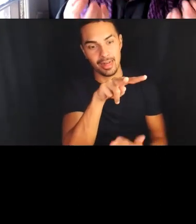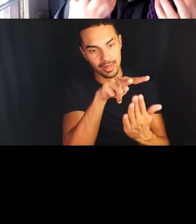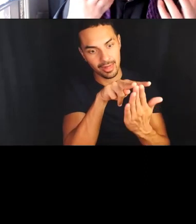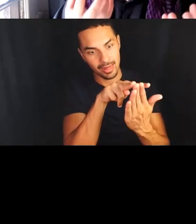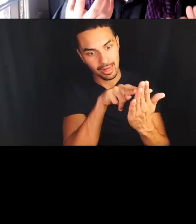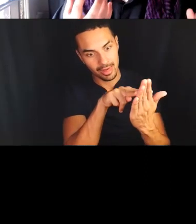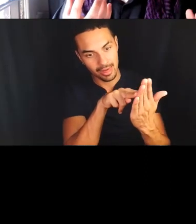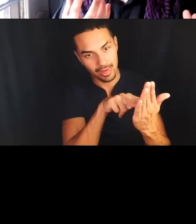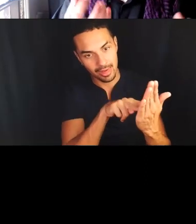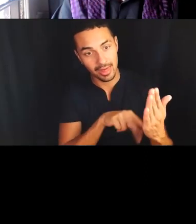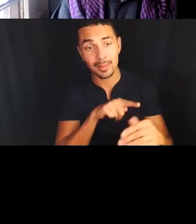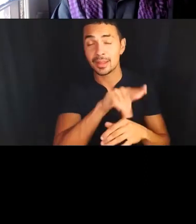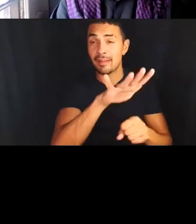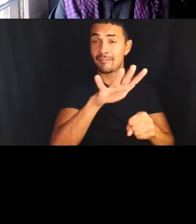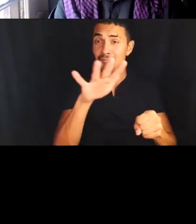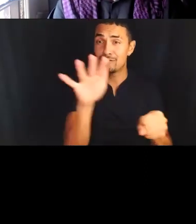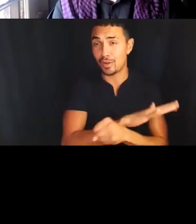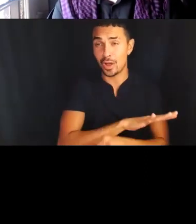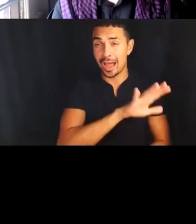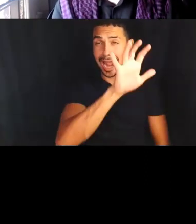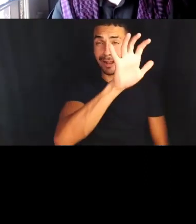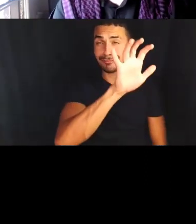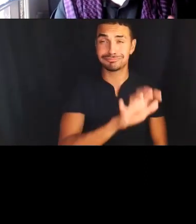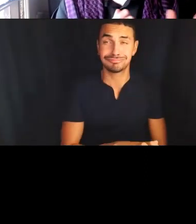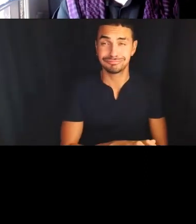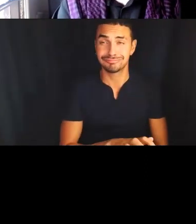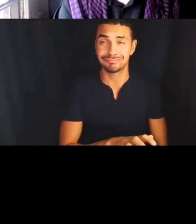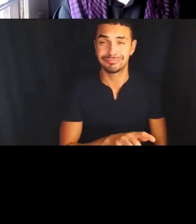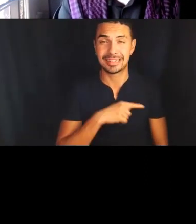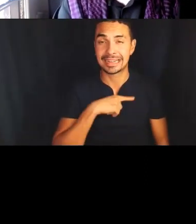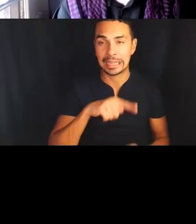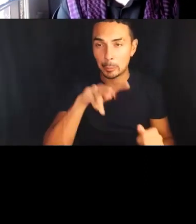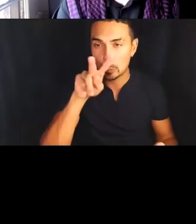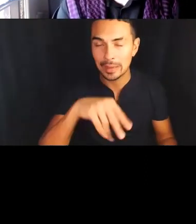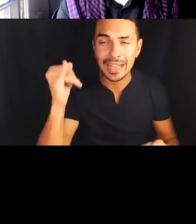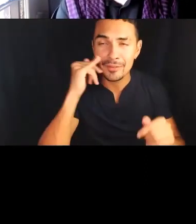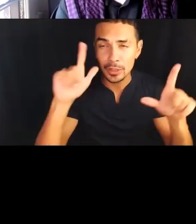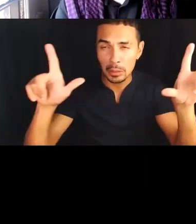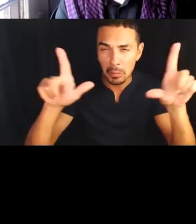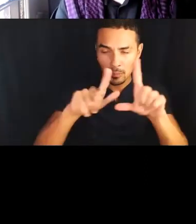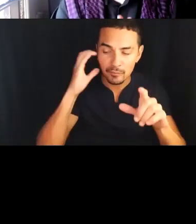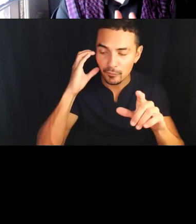the slide is really full and probably not very readable, especially if you're on a tablet or phone.